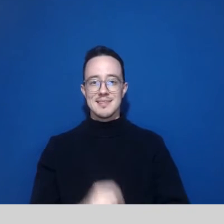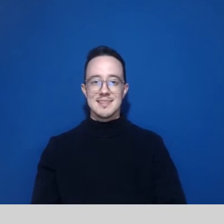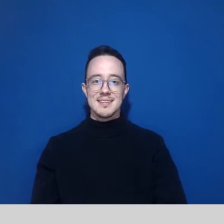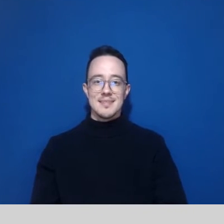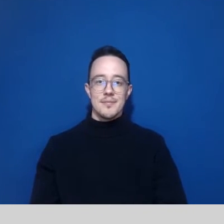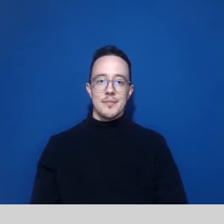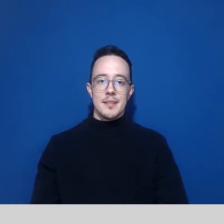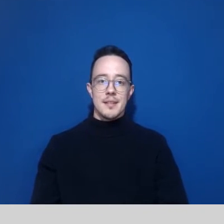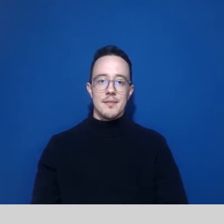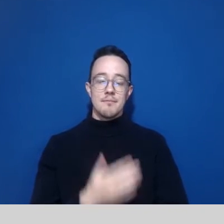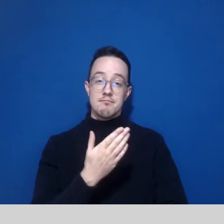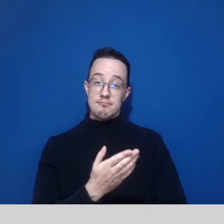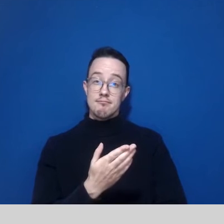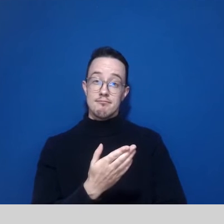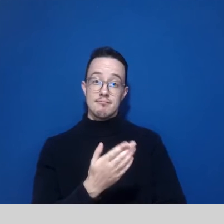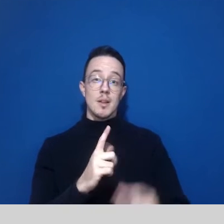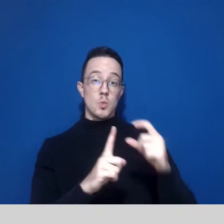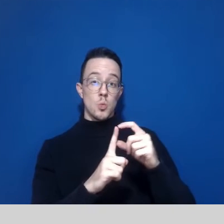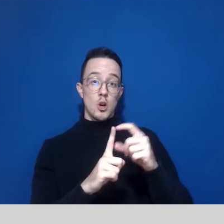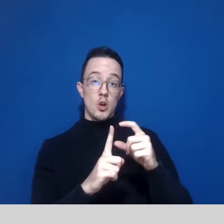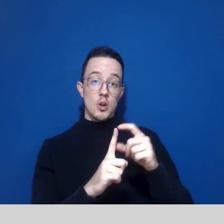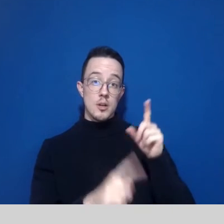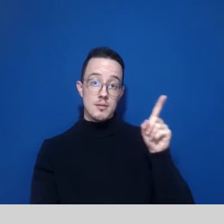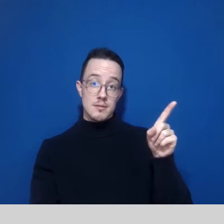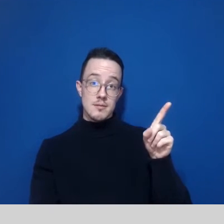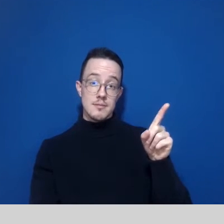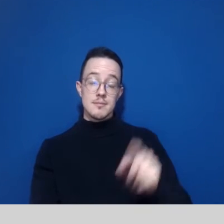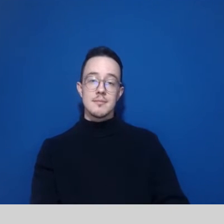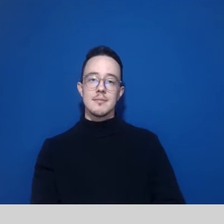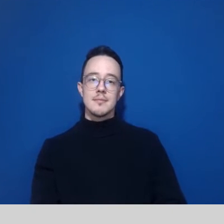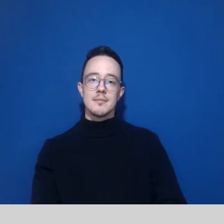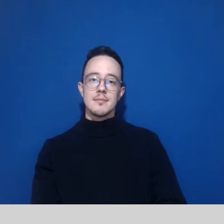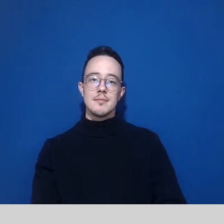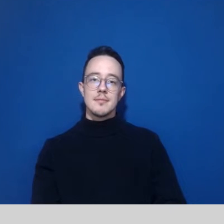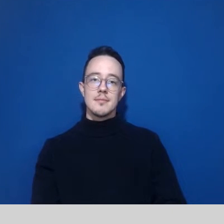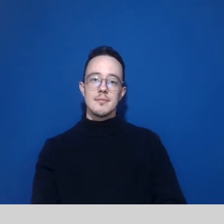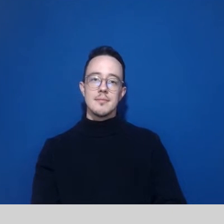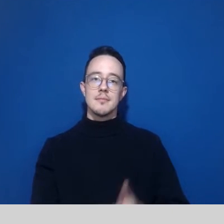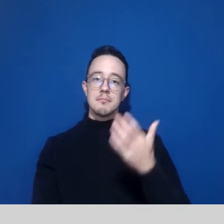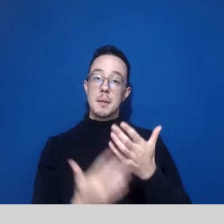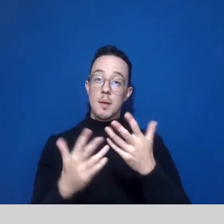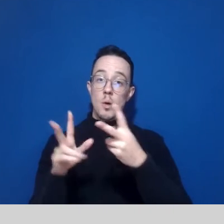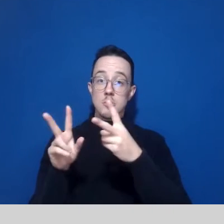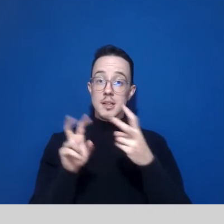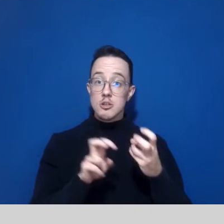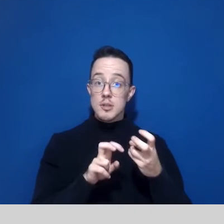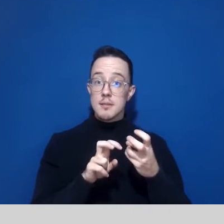Let's say that we have this word München, which is the German word for Munich, and the numbers 1, 2, 3.